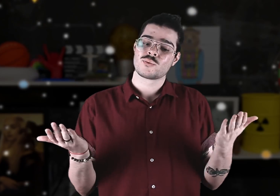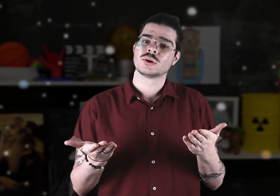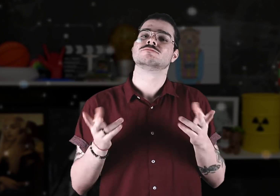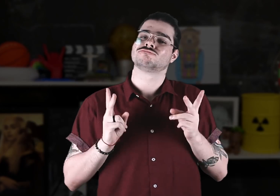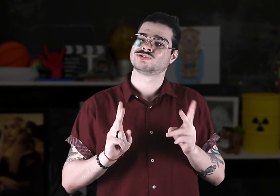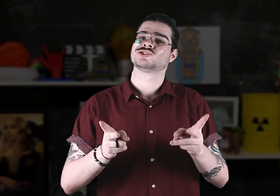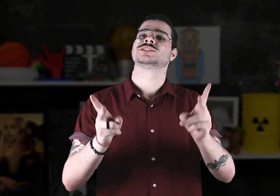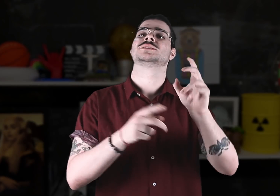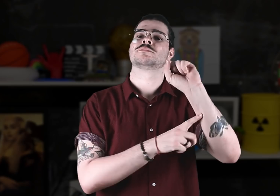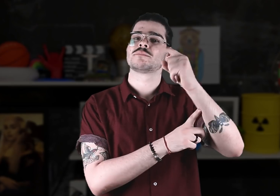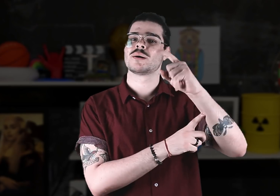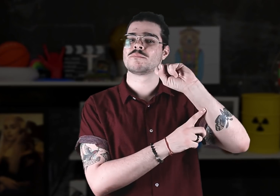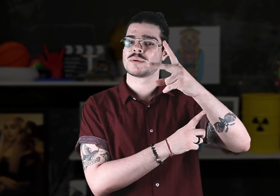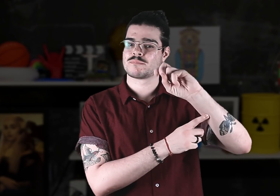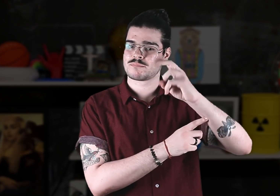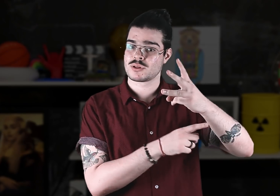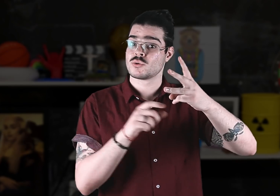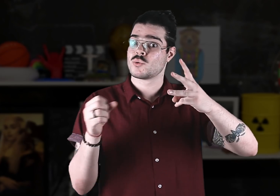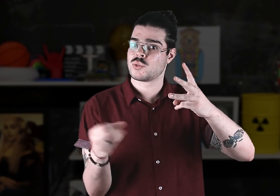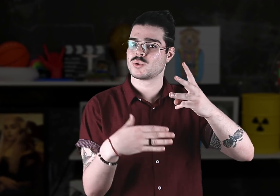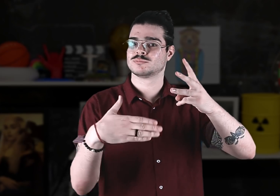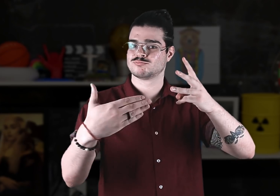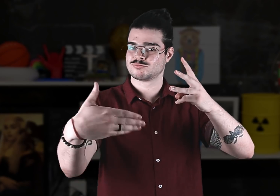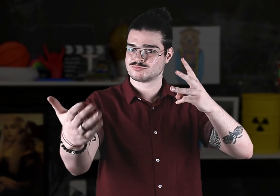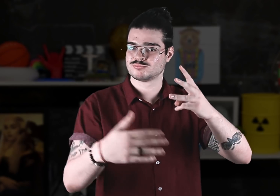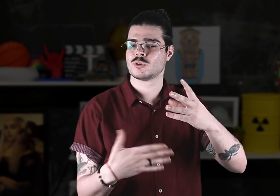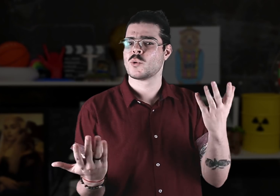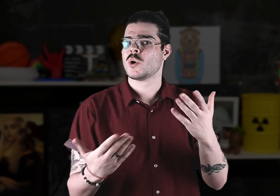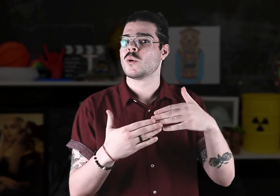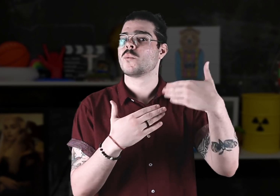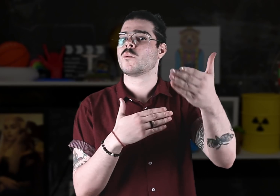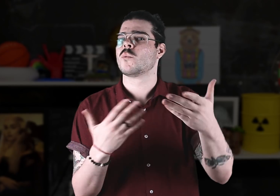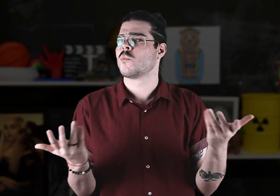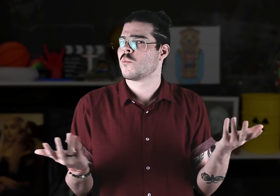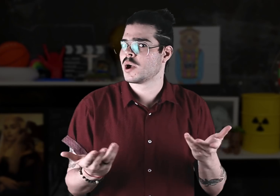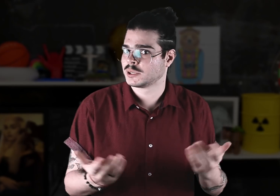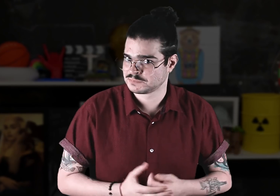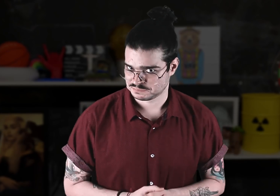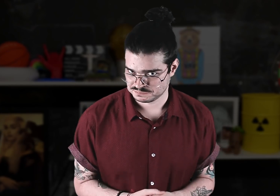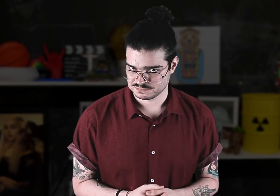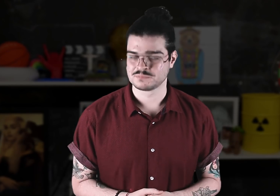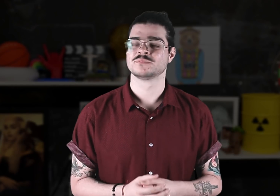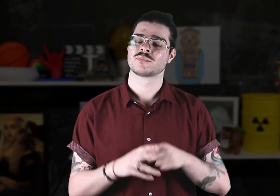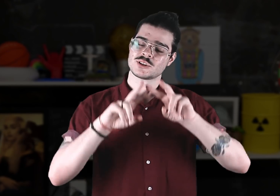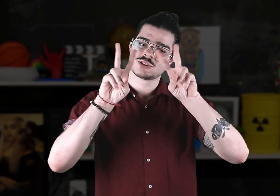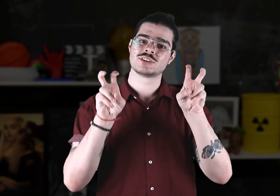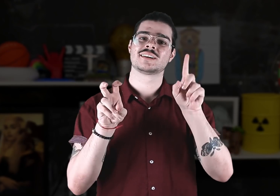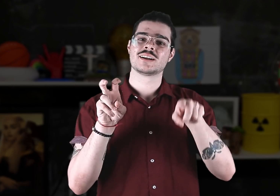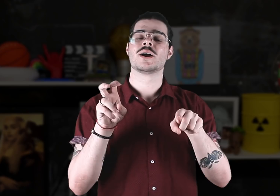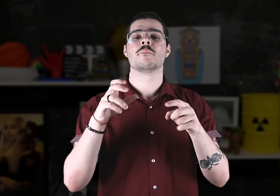We will continue doing other trilogies, what will be the next one?